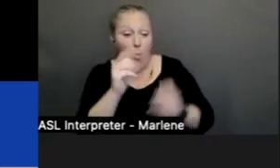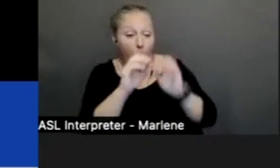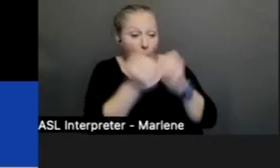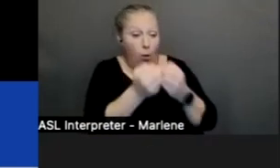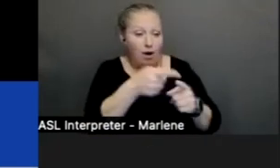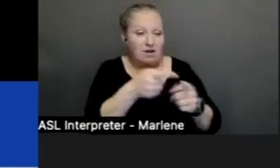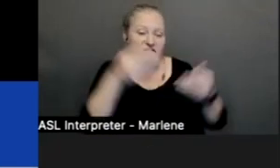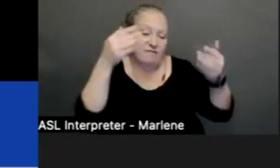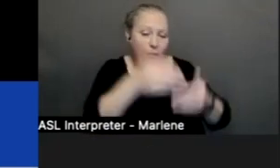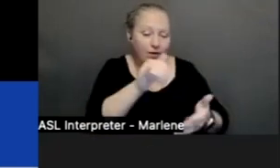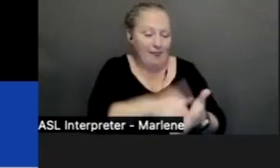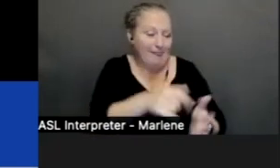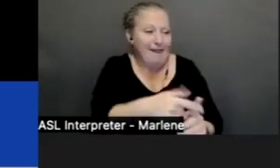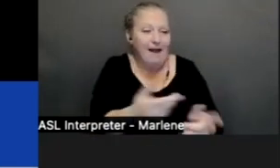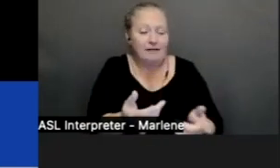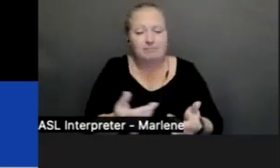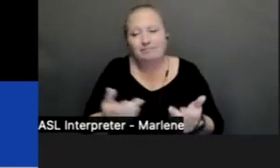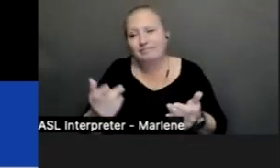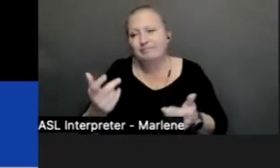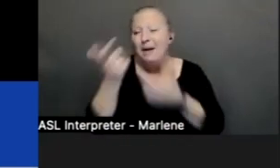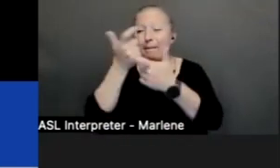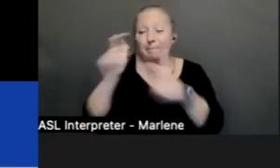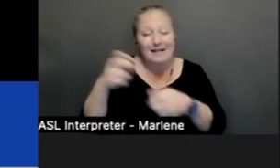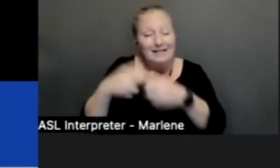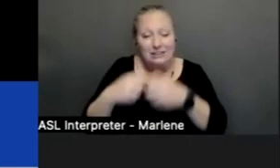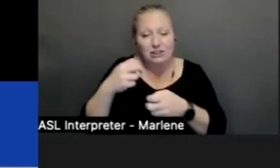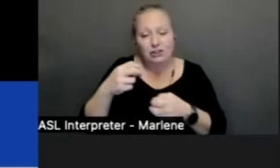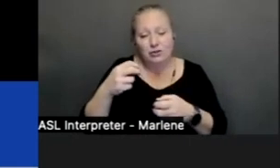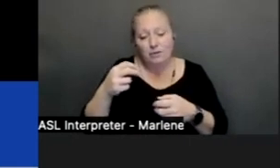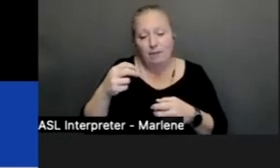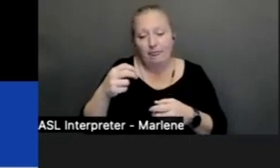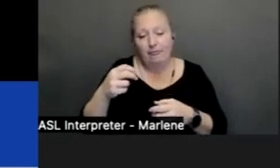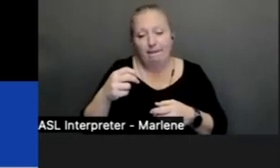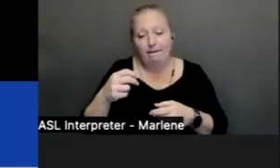focuses on. Yeah, you know, the biggest issue we had was the topology in different areas of our